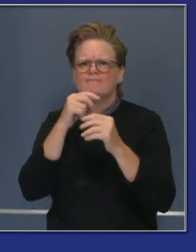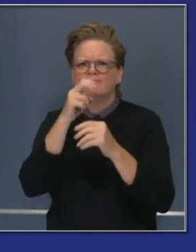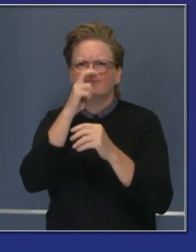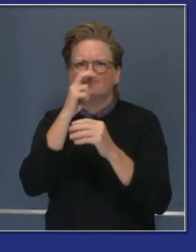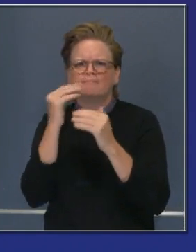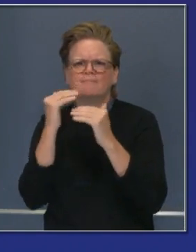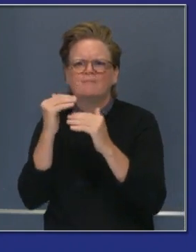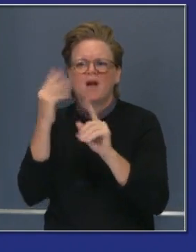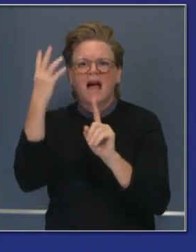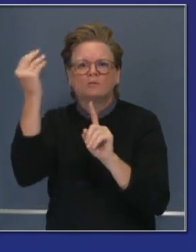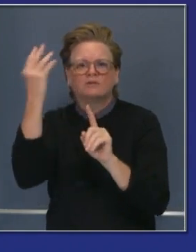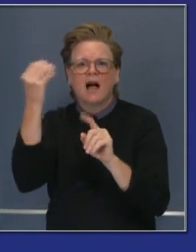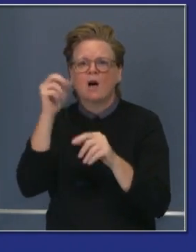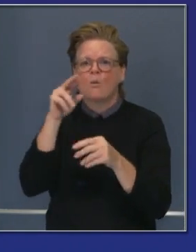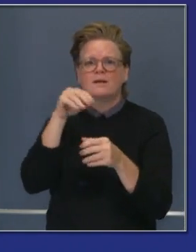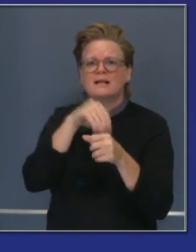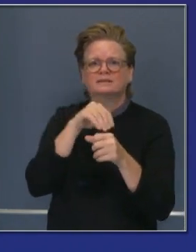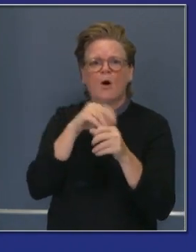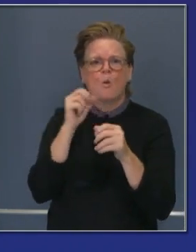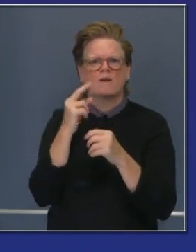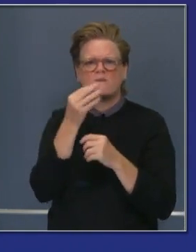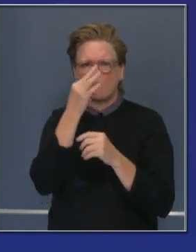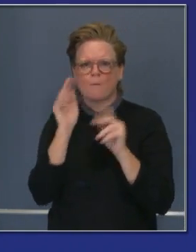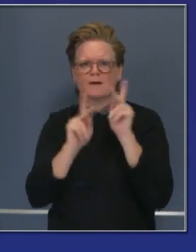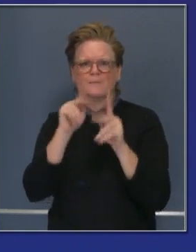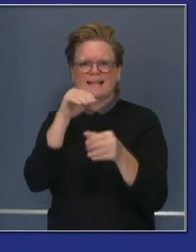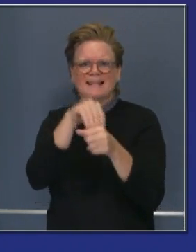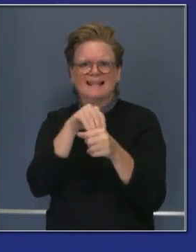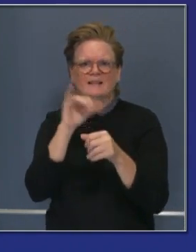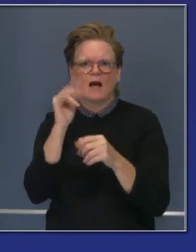OPEN OR THE DEGREE IT IS OPEN.